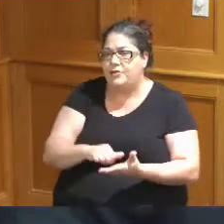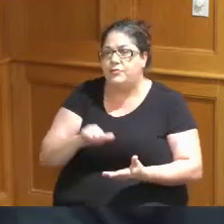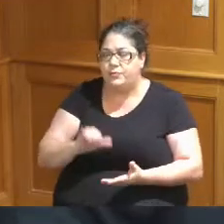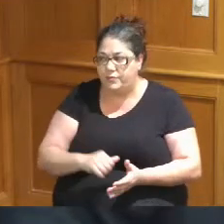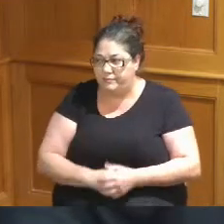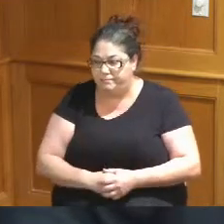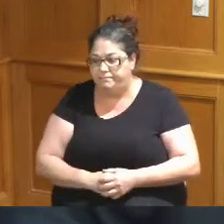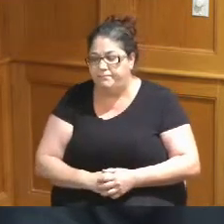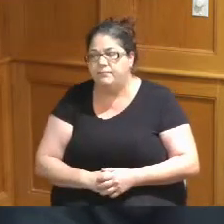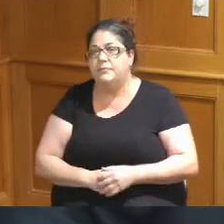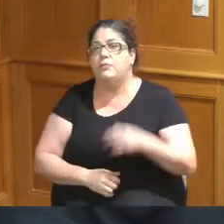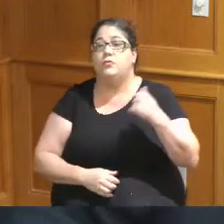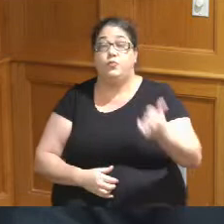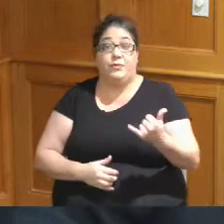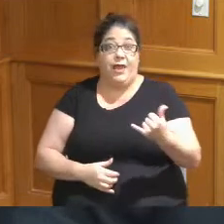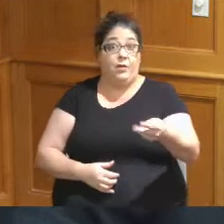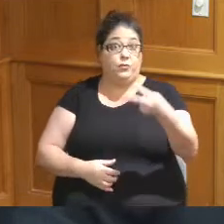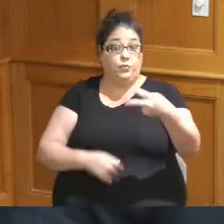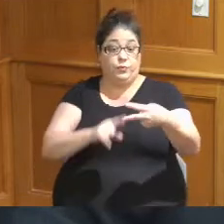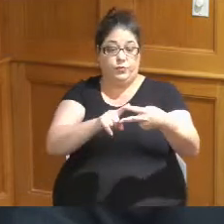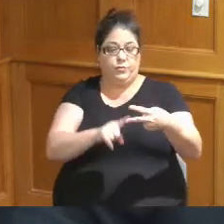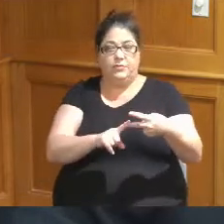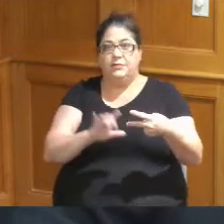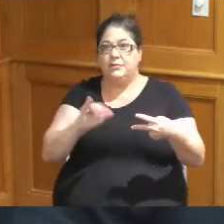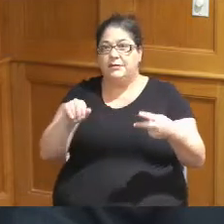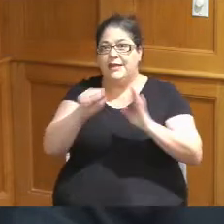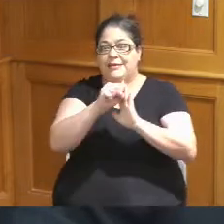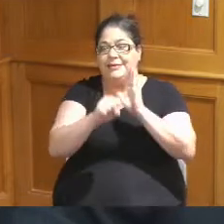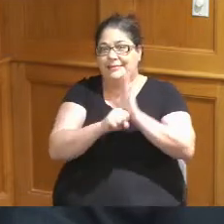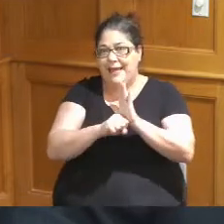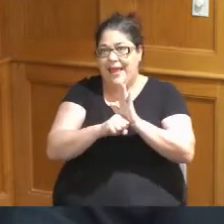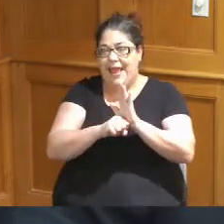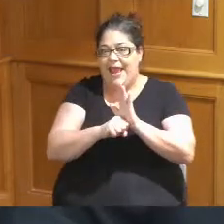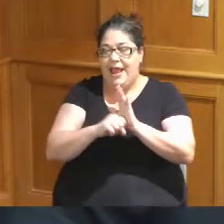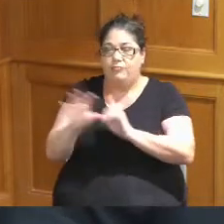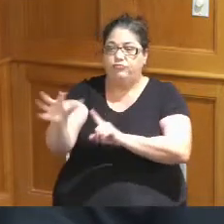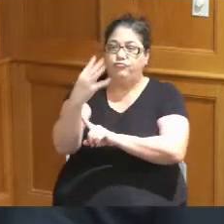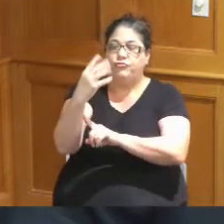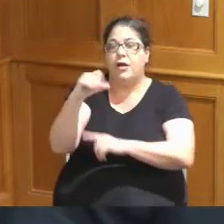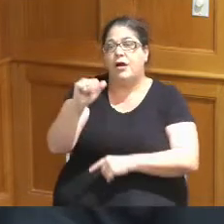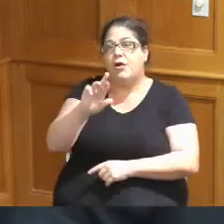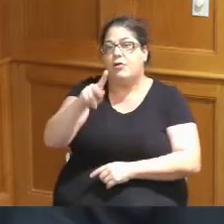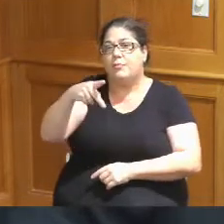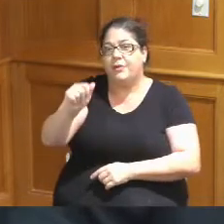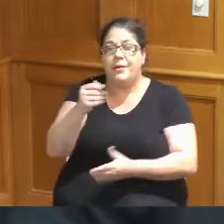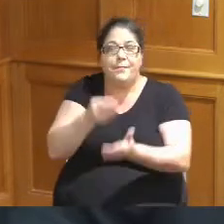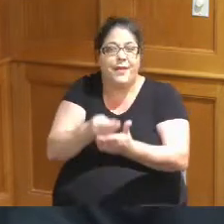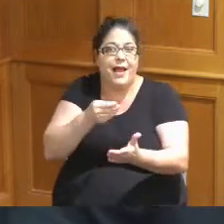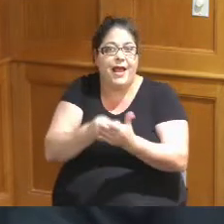I had two events the Cincinnati State presser this is these were ARPA dollars that we allocated a